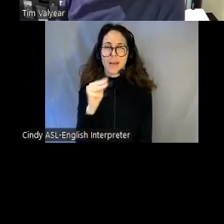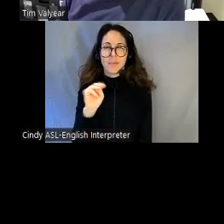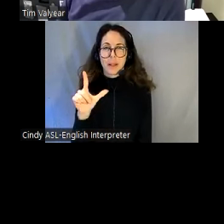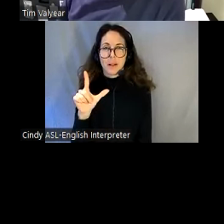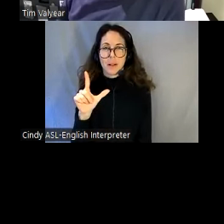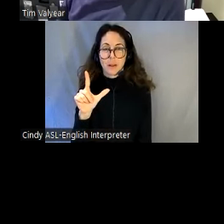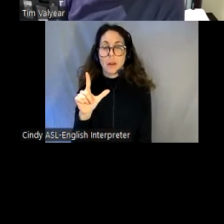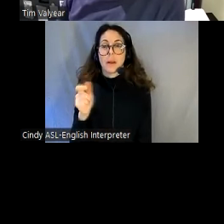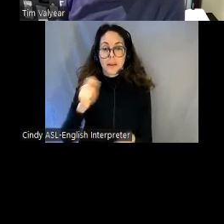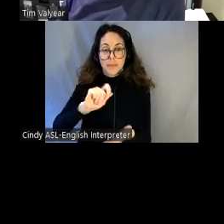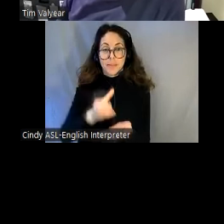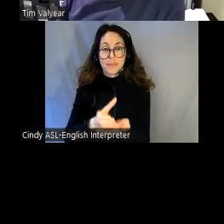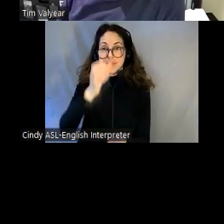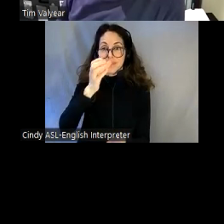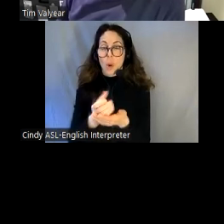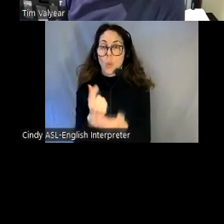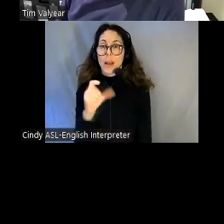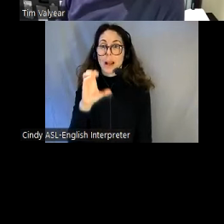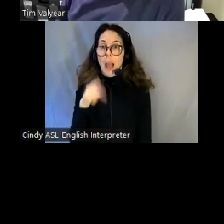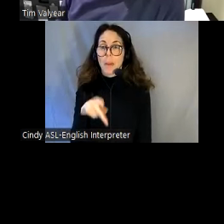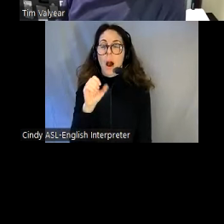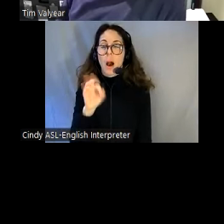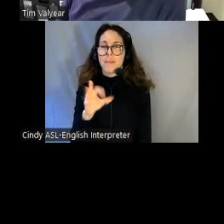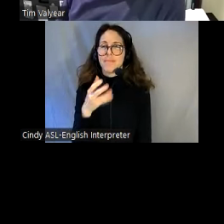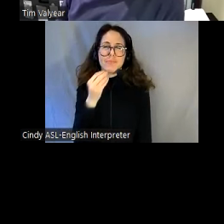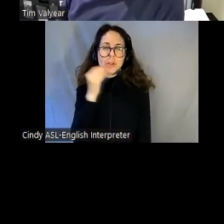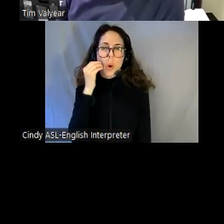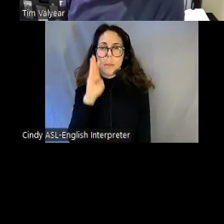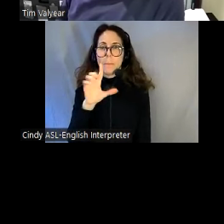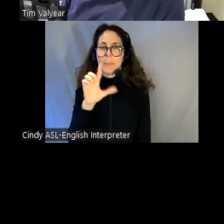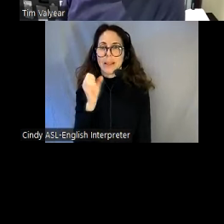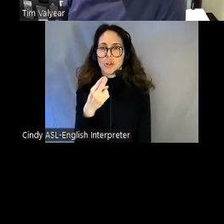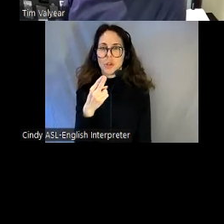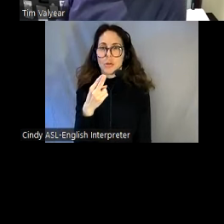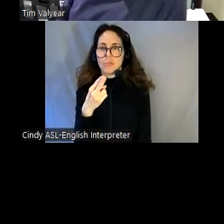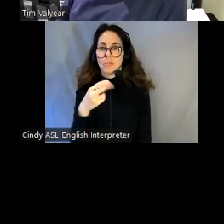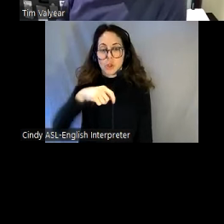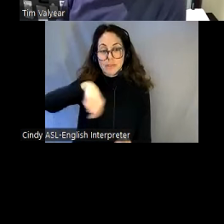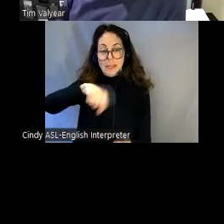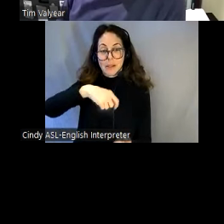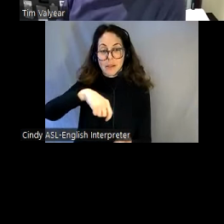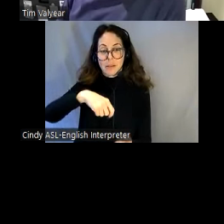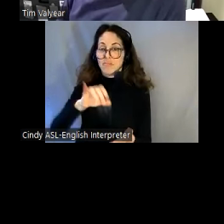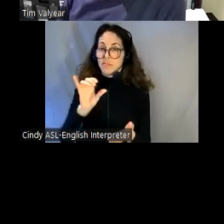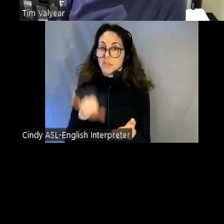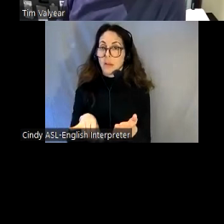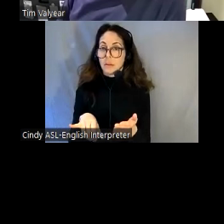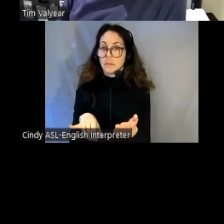certain cleaners. You can use a combination of one teaspoon, which is 5 mills, to one cup of household bleach